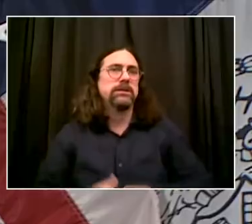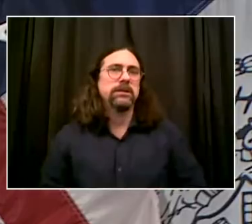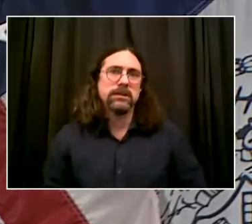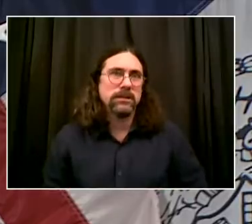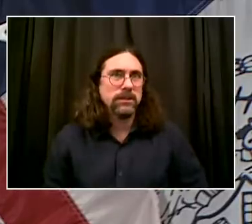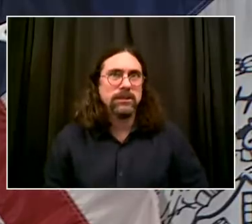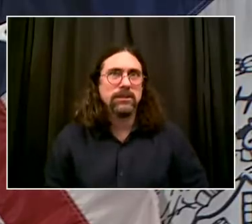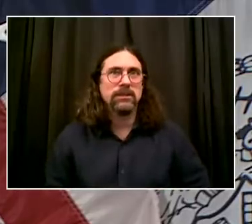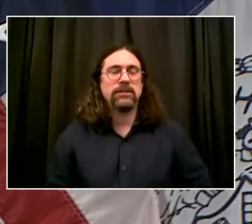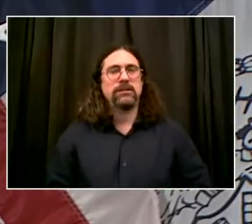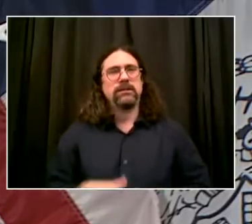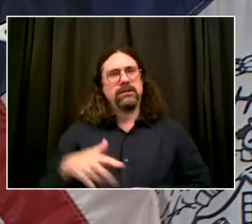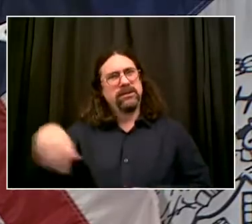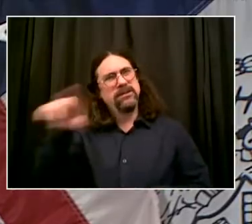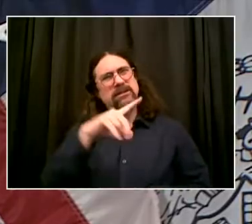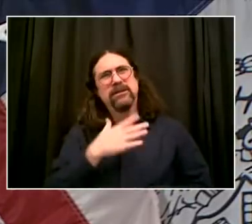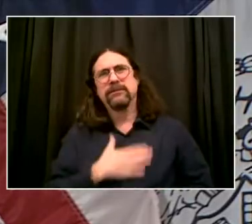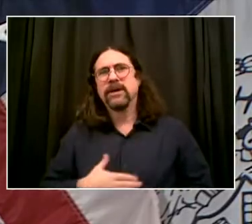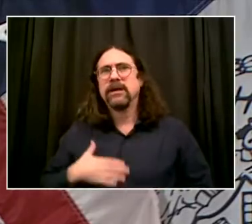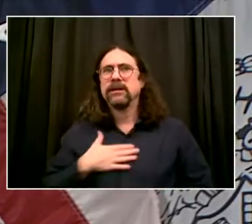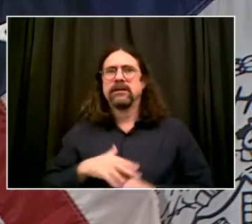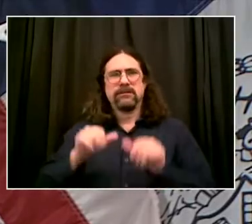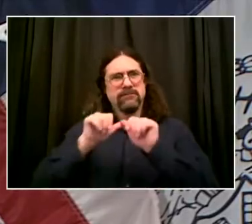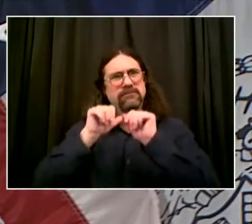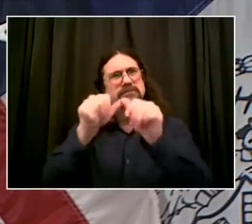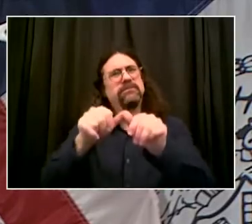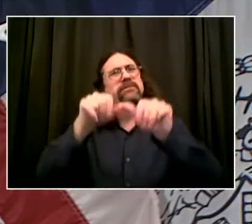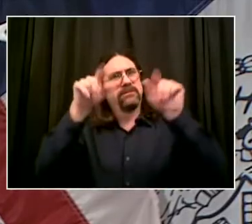YORKERS ARE E HEARING THE